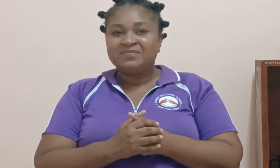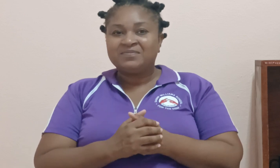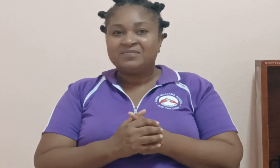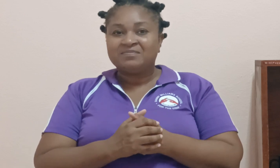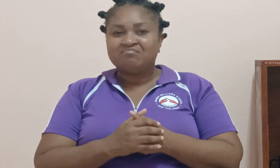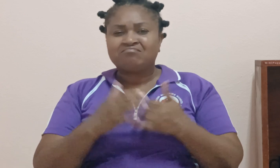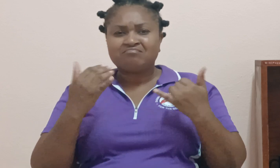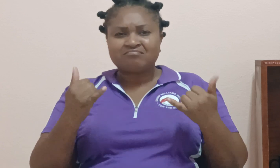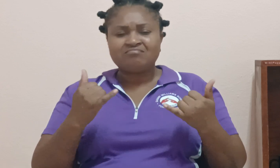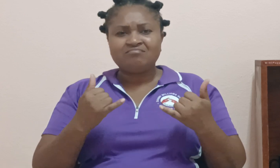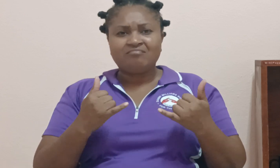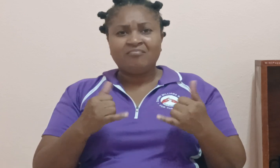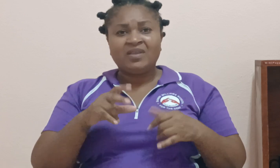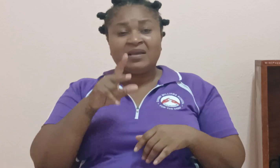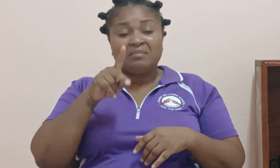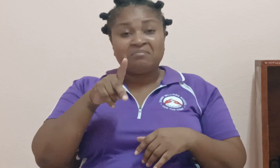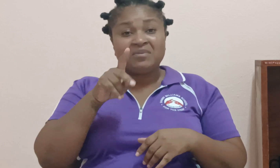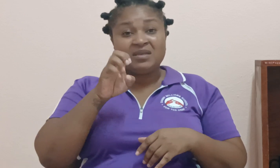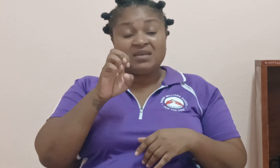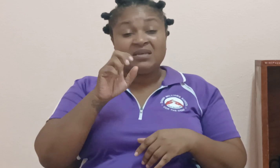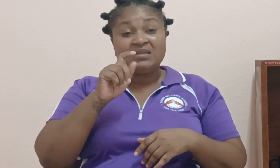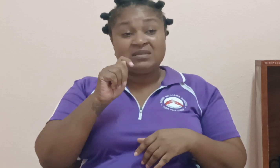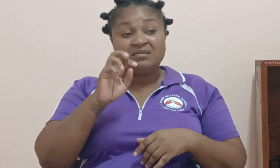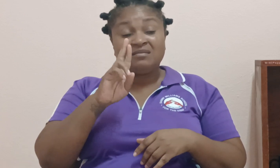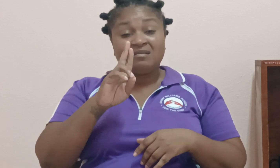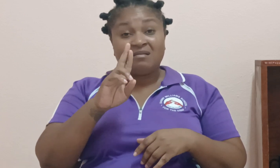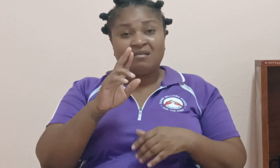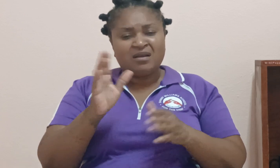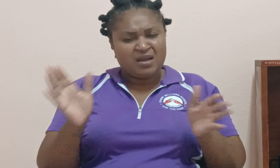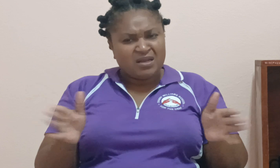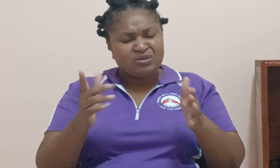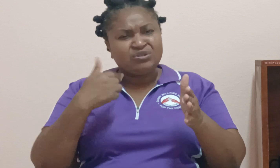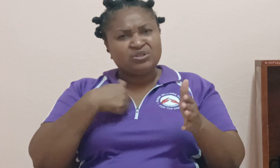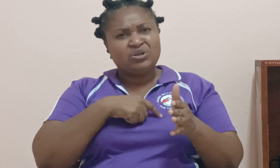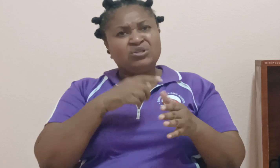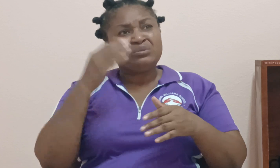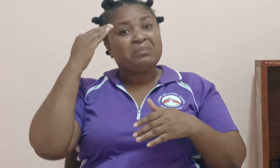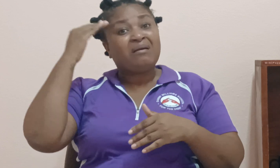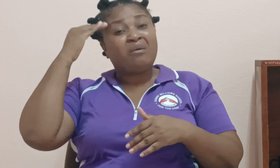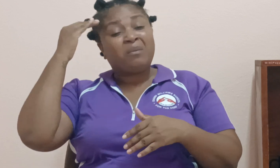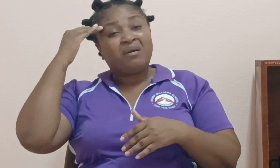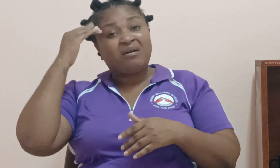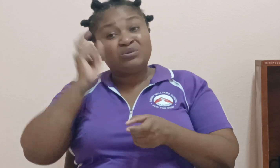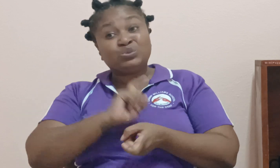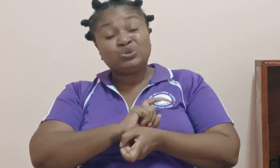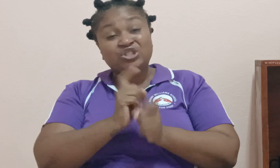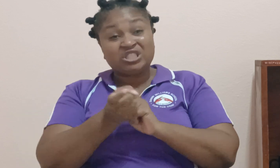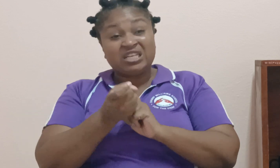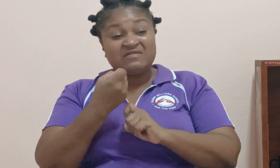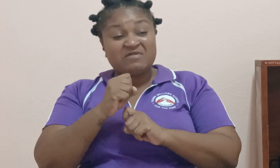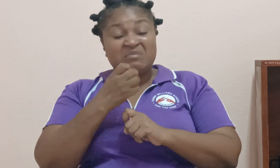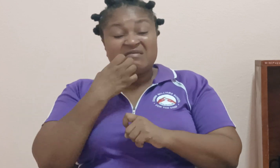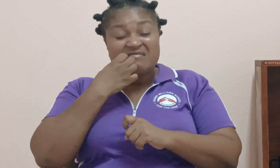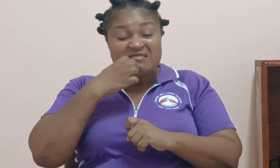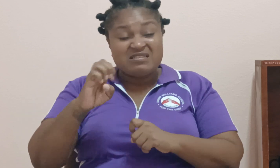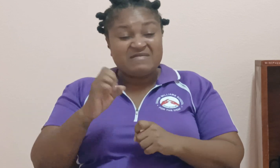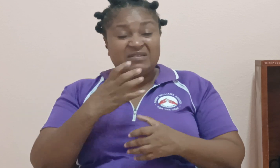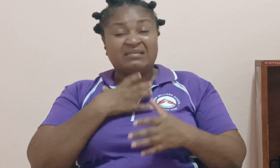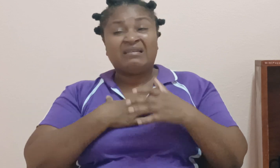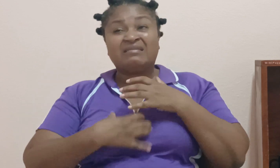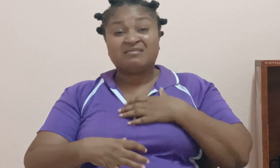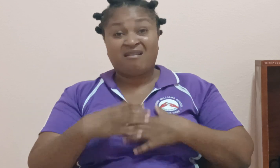Now Peter is encouraging us to be aware and turn away from those evil desires